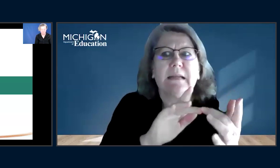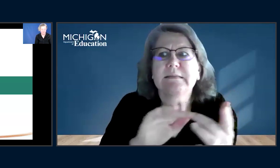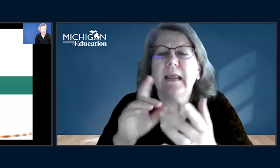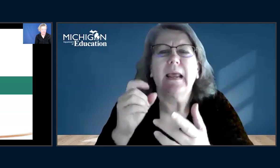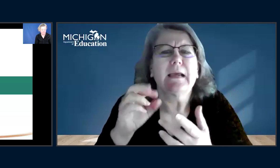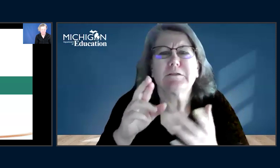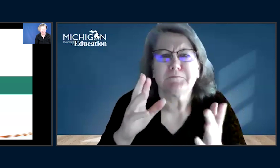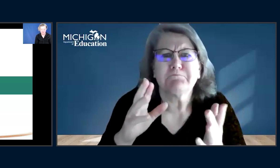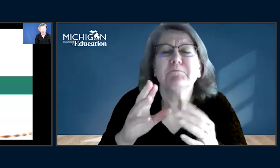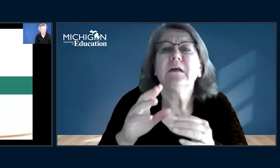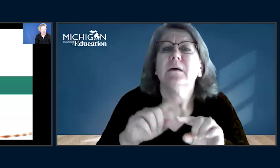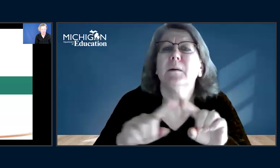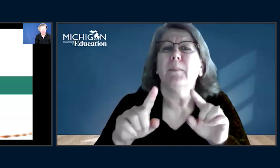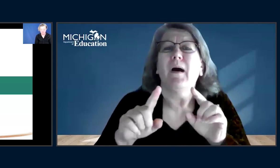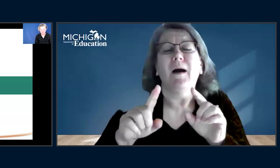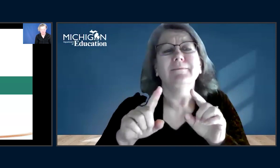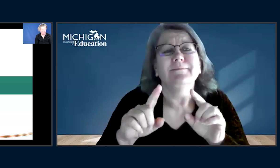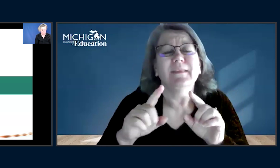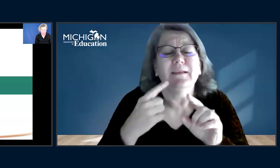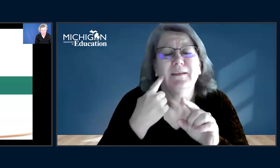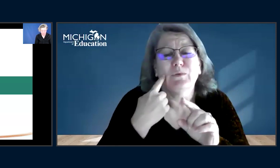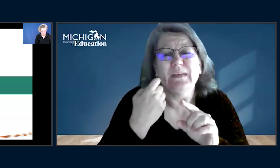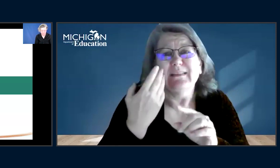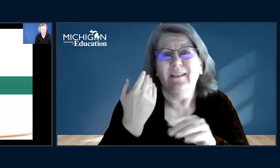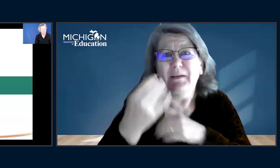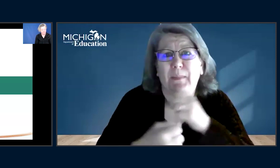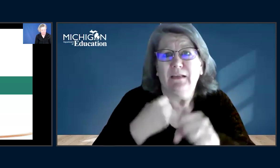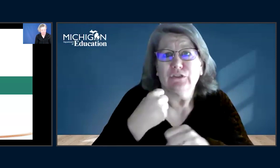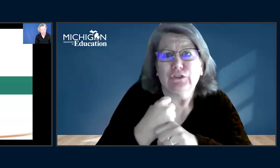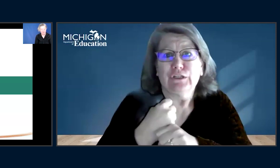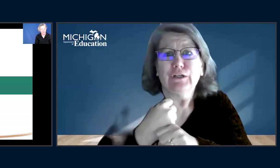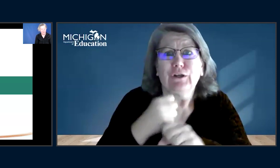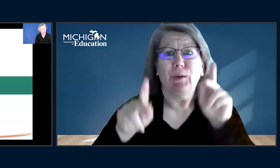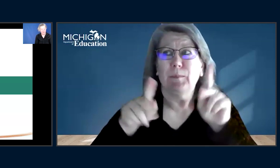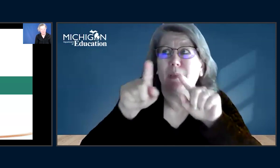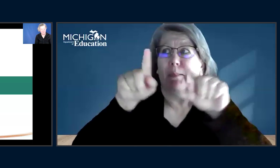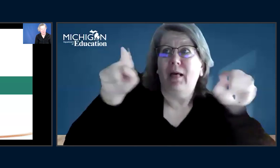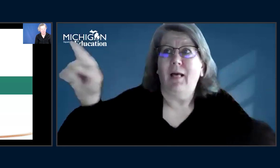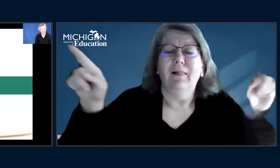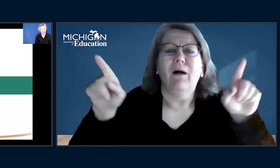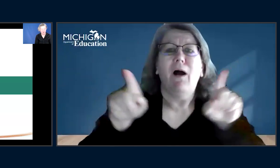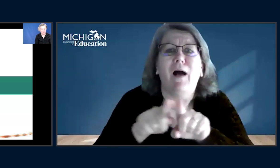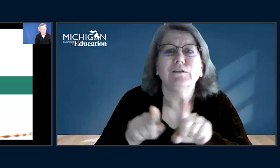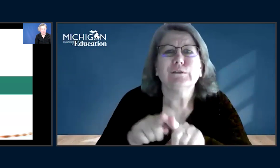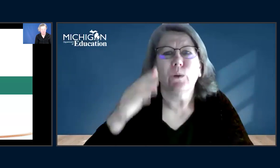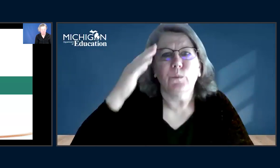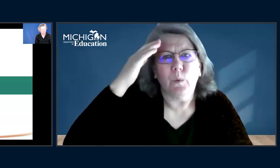concerns or needs, you know, of outreach, contacts, et cetera. And in this past year,